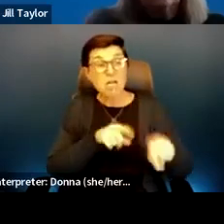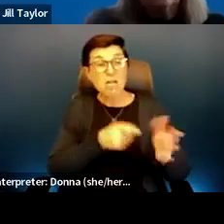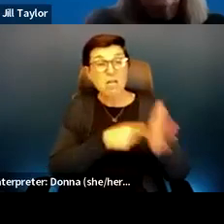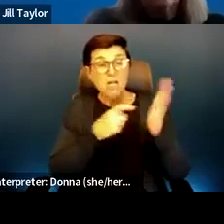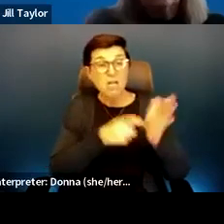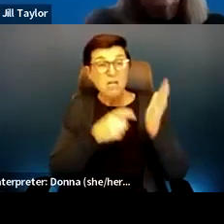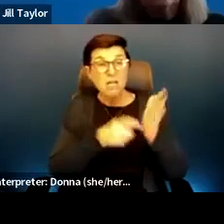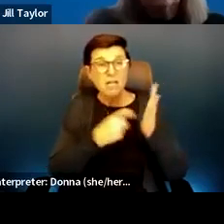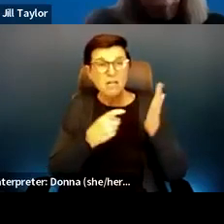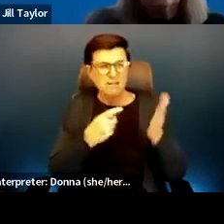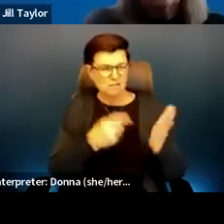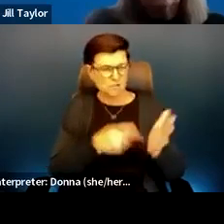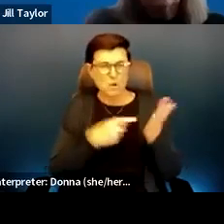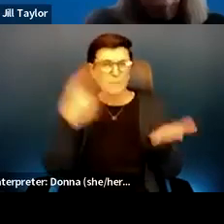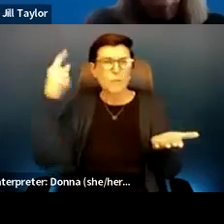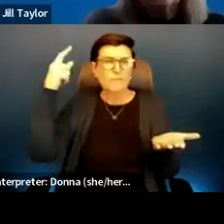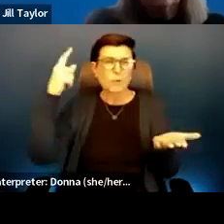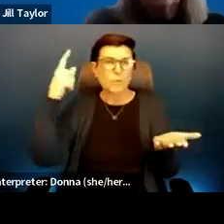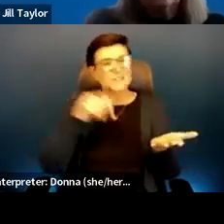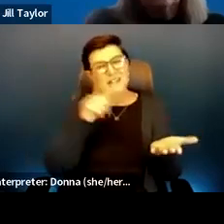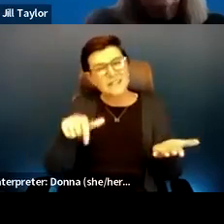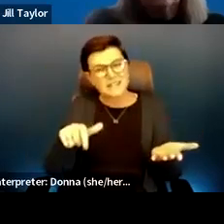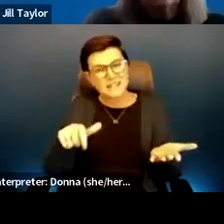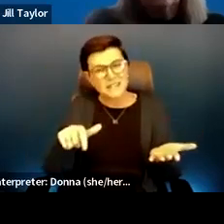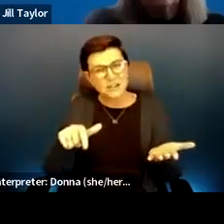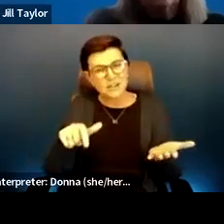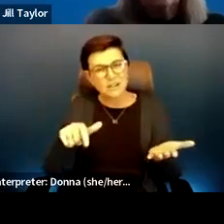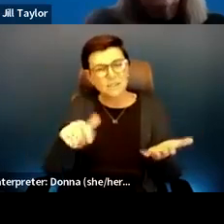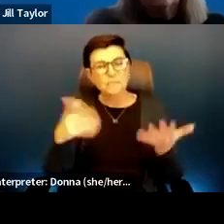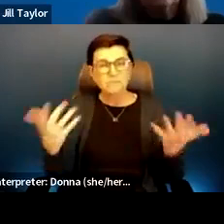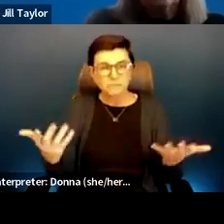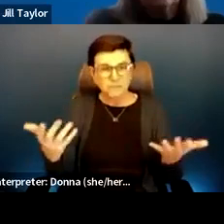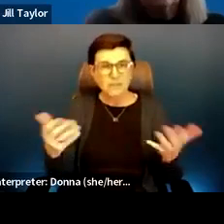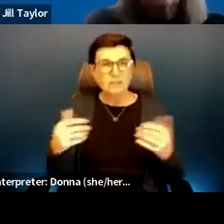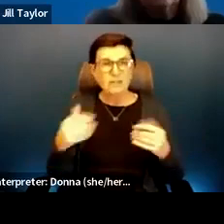And some of it exists as if there's no other CDC program